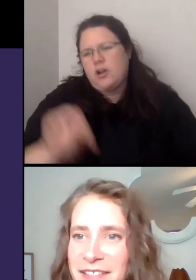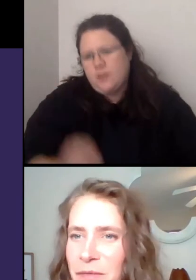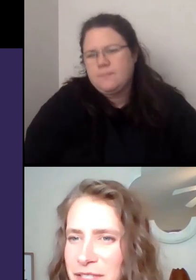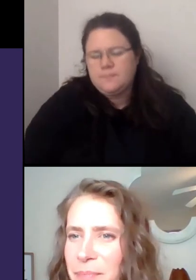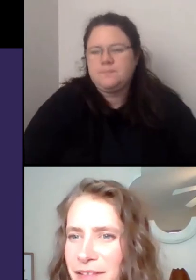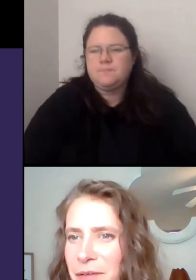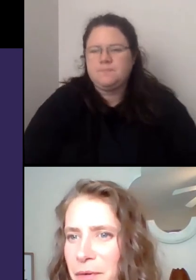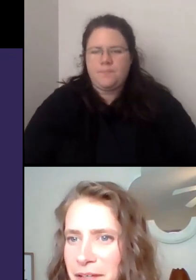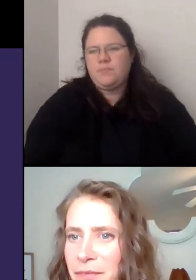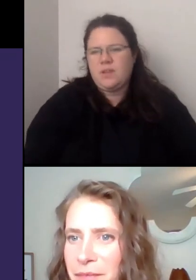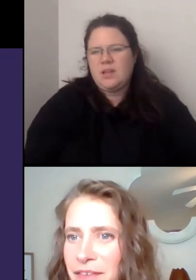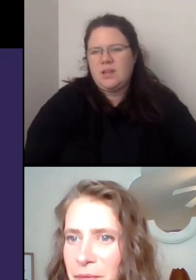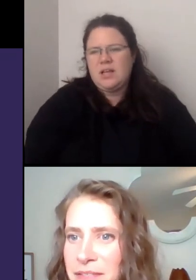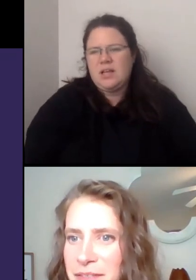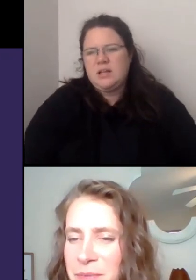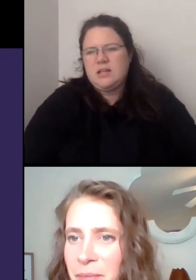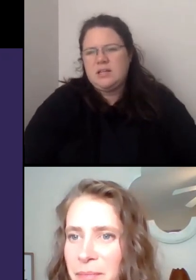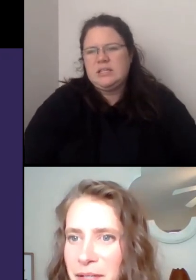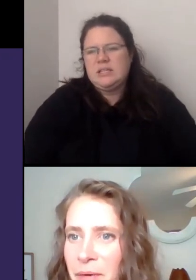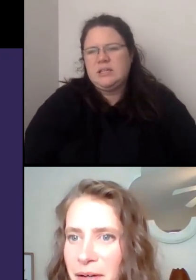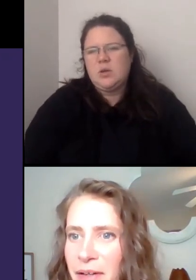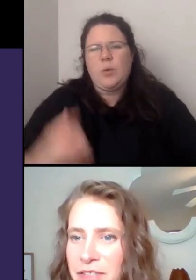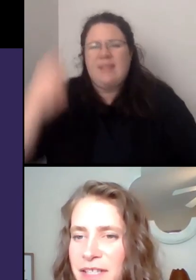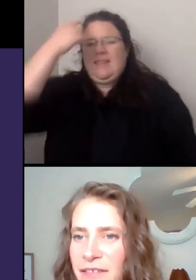That's typically what we think was -- was probably going on.